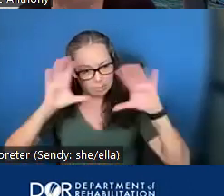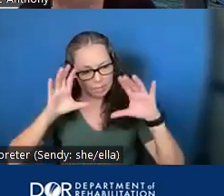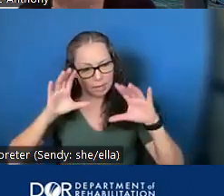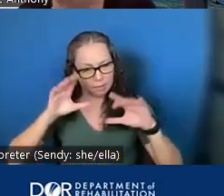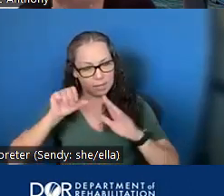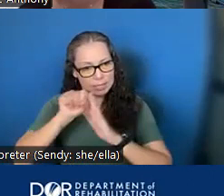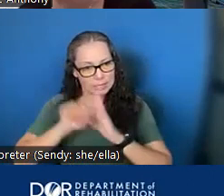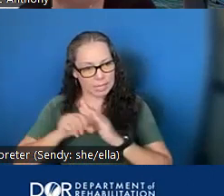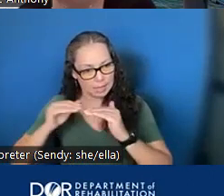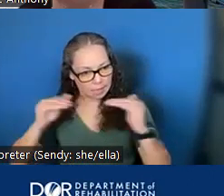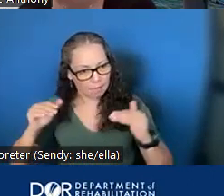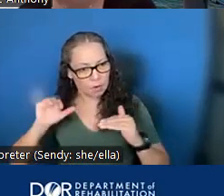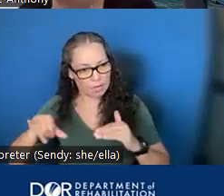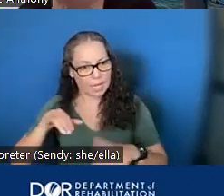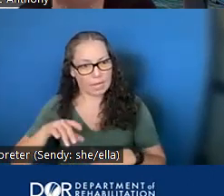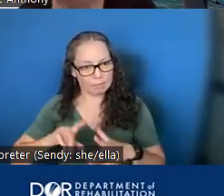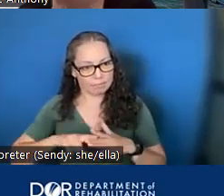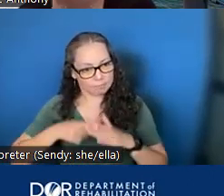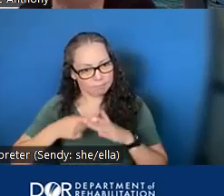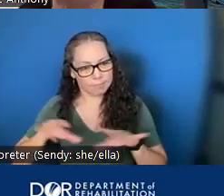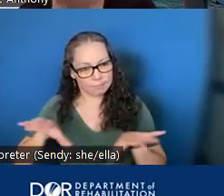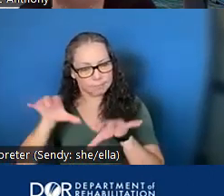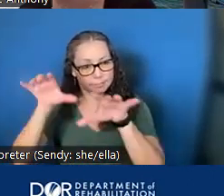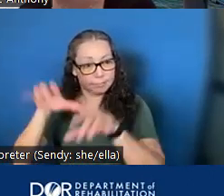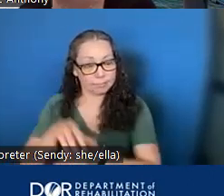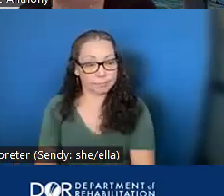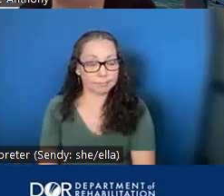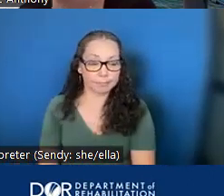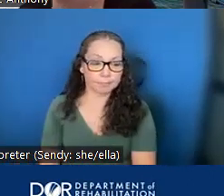initiative Anna thank you so